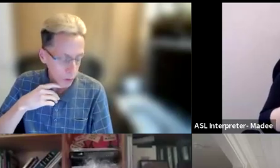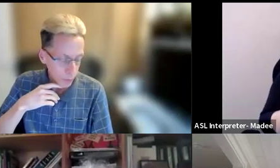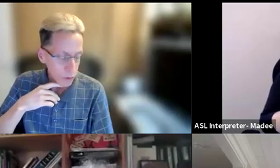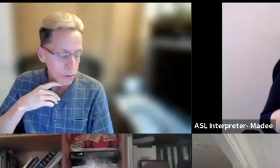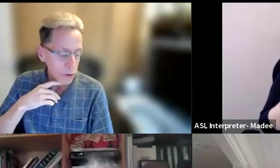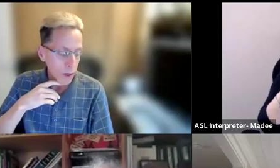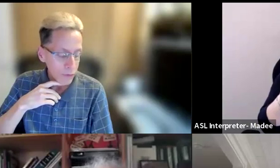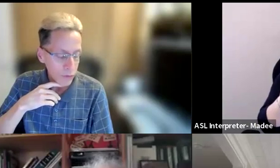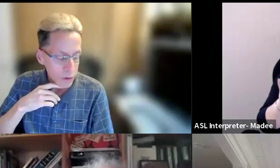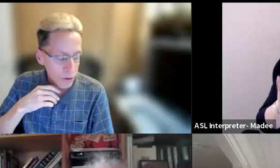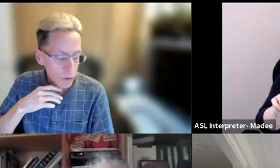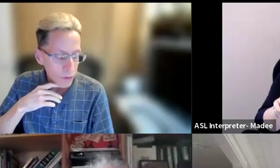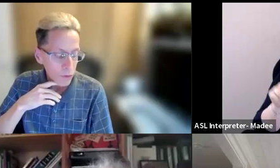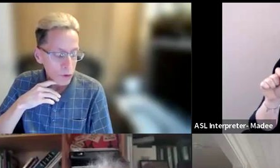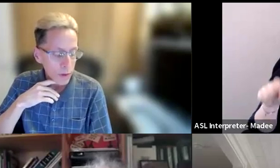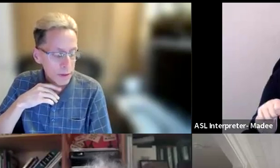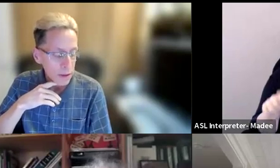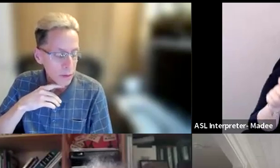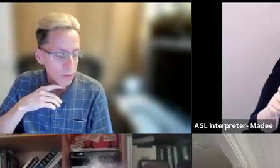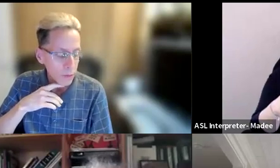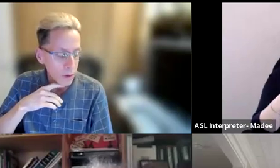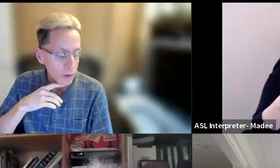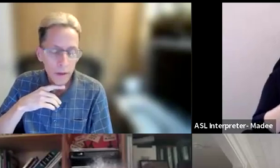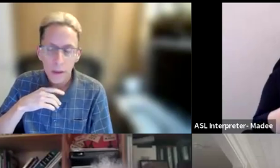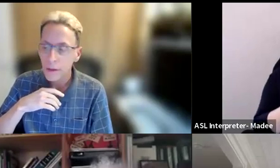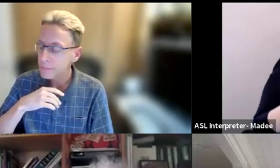Don Dew: Through April. You have to registers the 1st Wednesday of the month.